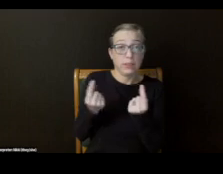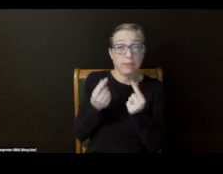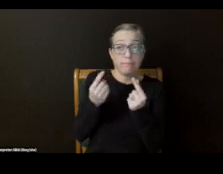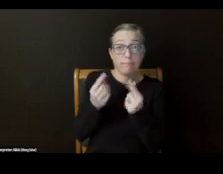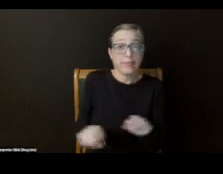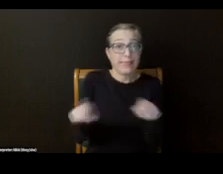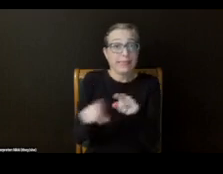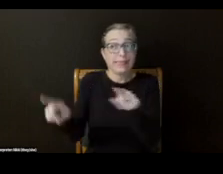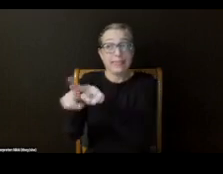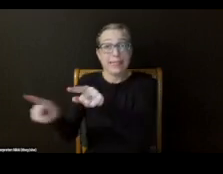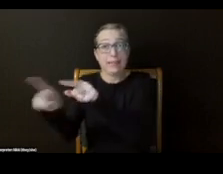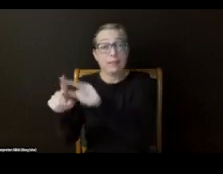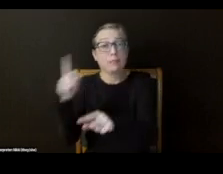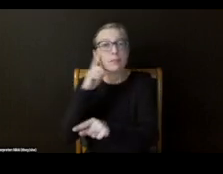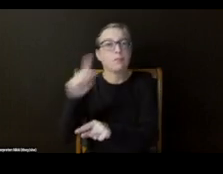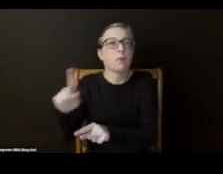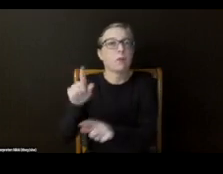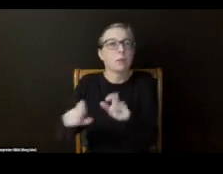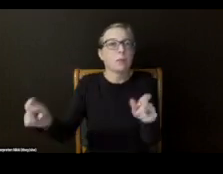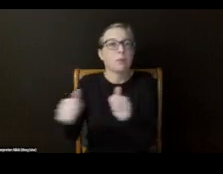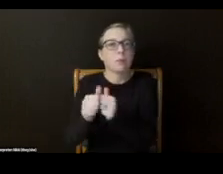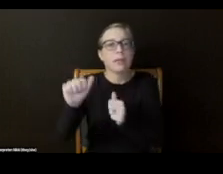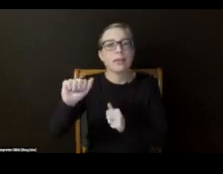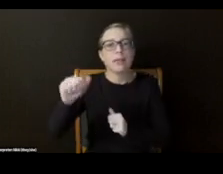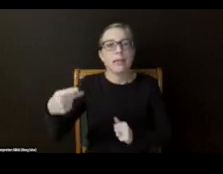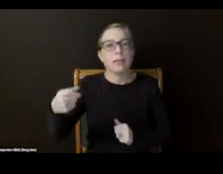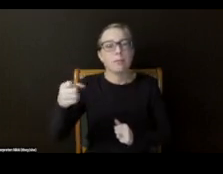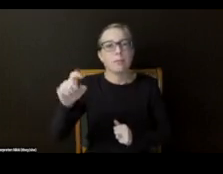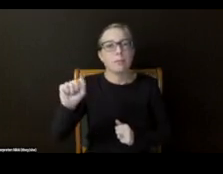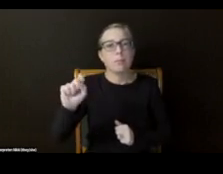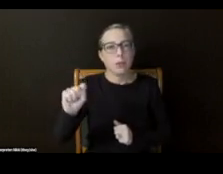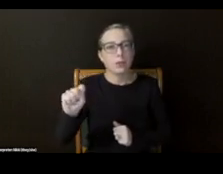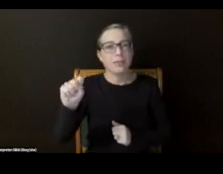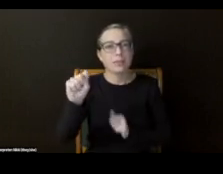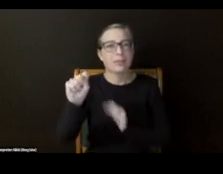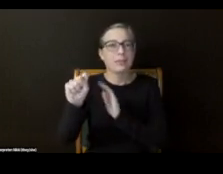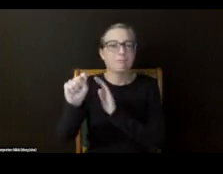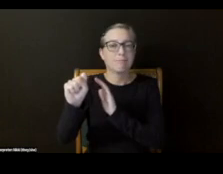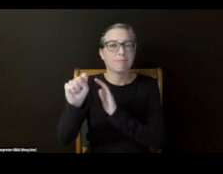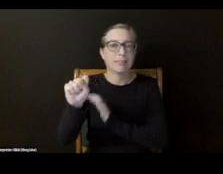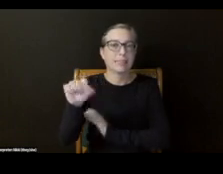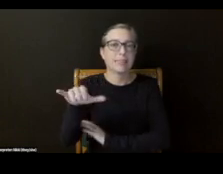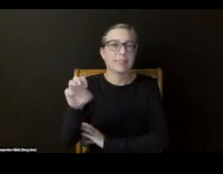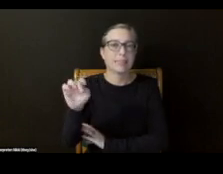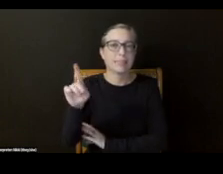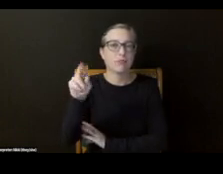facial differences and other disabilities too. We did a little introduction saying,